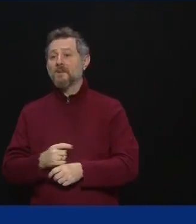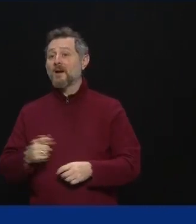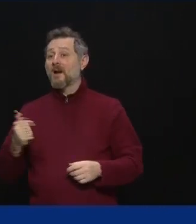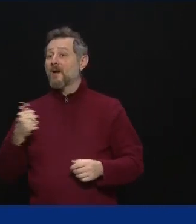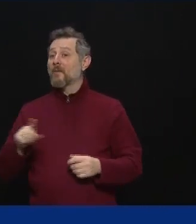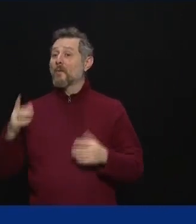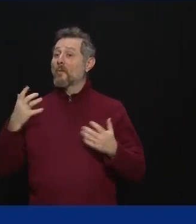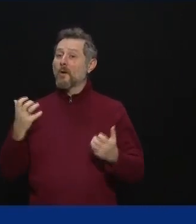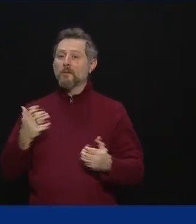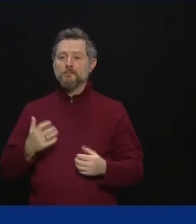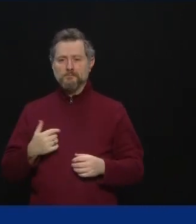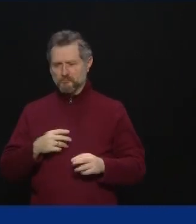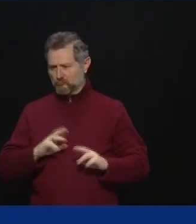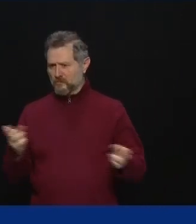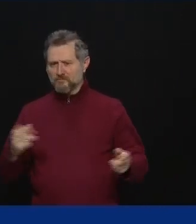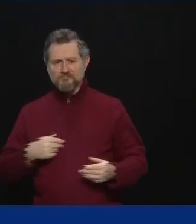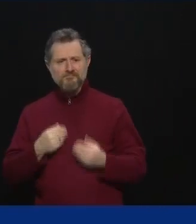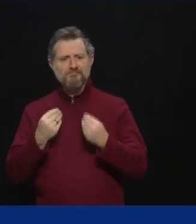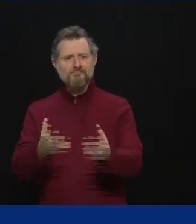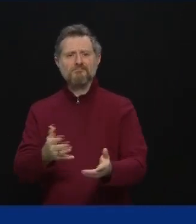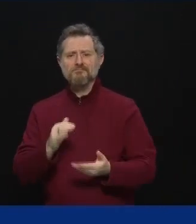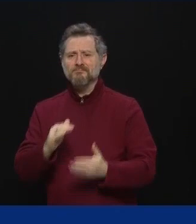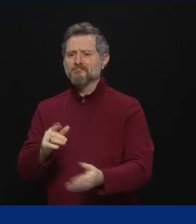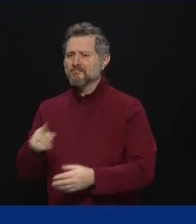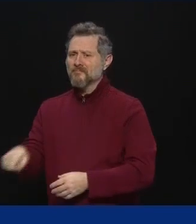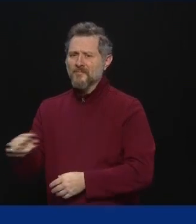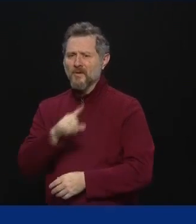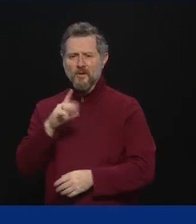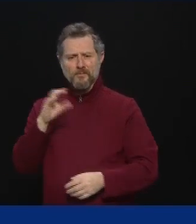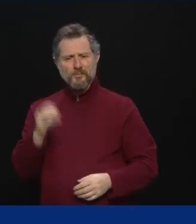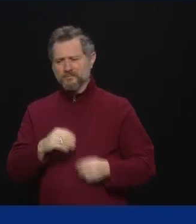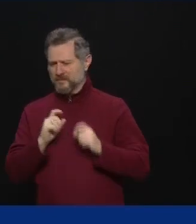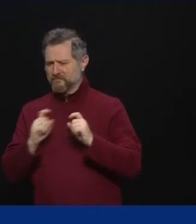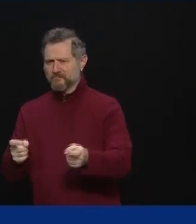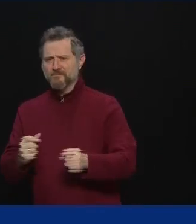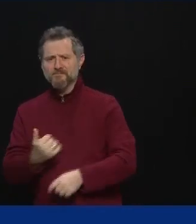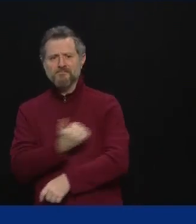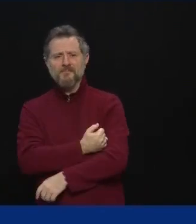BEGINNING LAST FEBRUARY. THAT IS ALMOST A YEAR AGO. THEY'VE BEEN AVAILABLE TO ANYONE